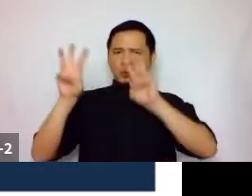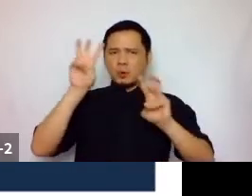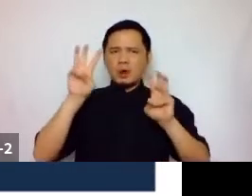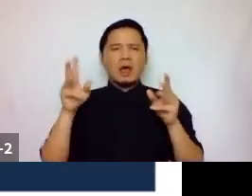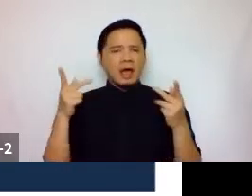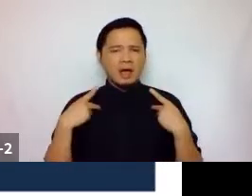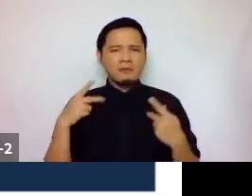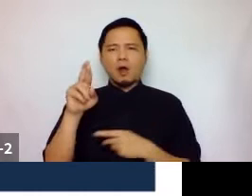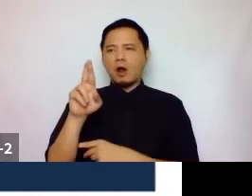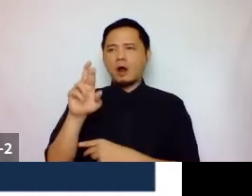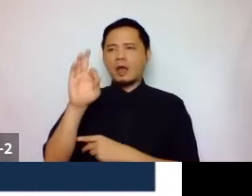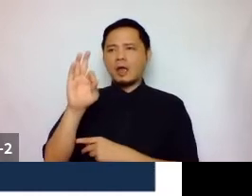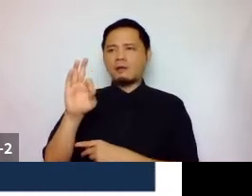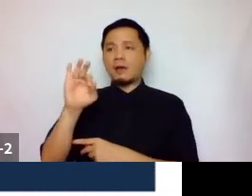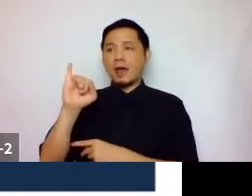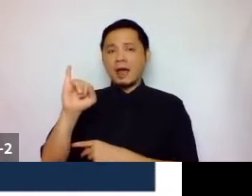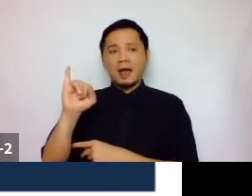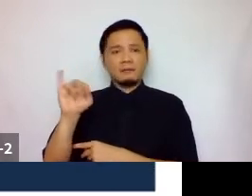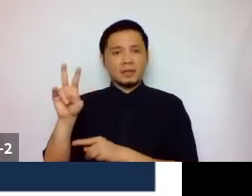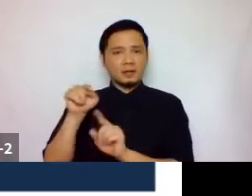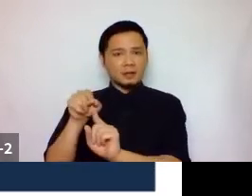I will answer that now, that is not true.